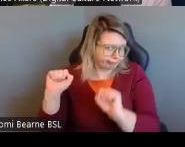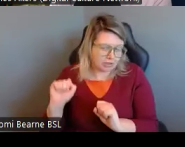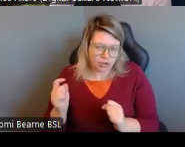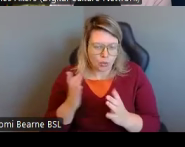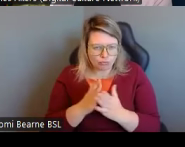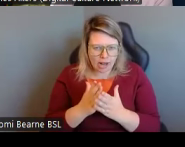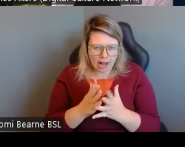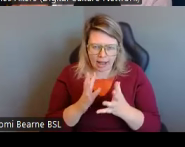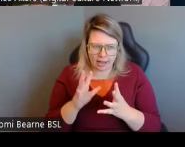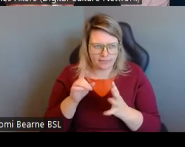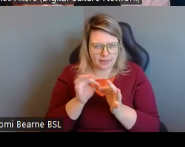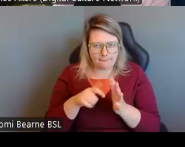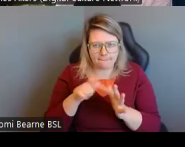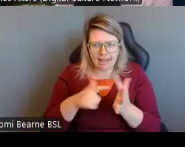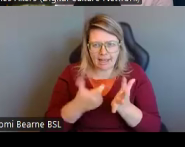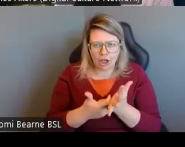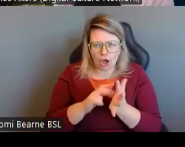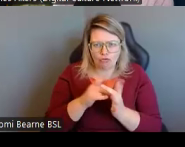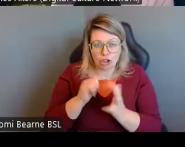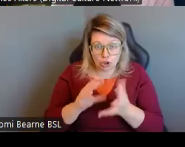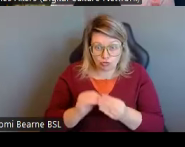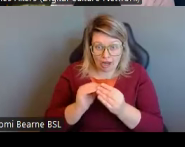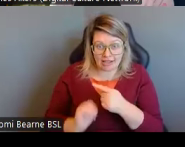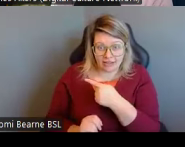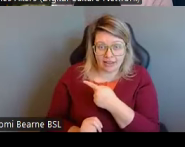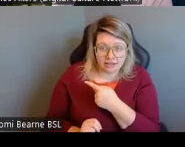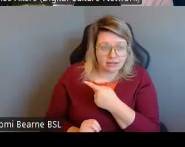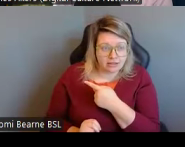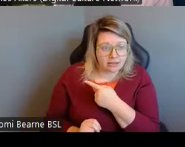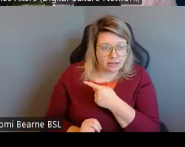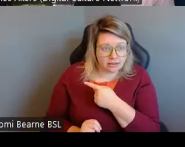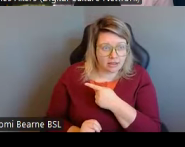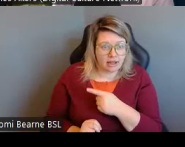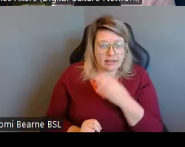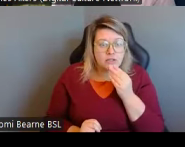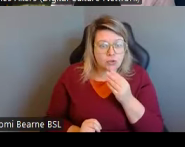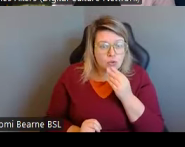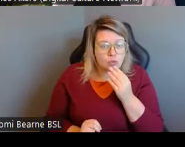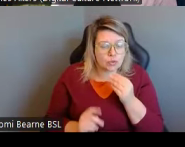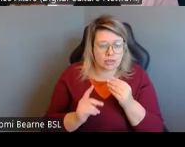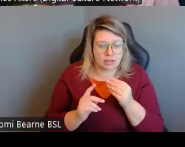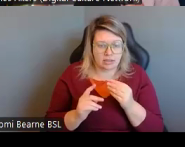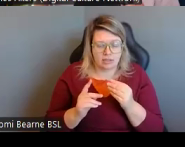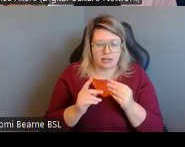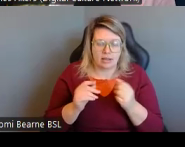Baker Richards have created this dashboard and this is using Power BI as a data visualization tool to be able to feed into that data.